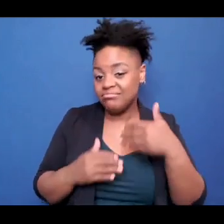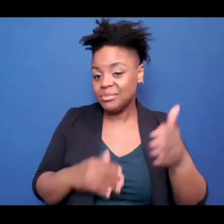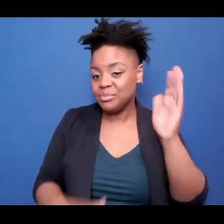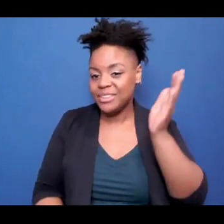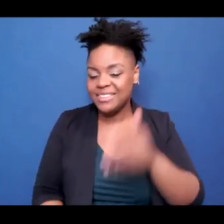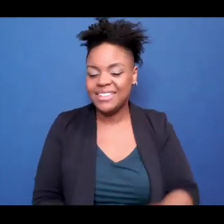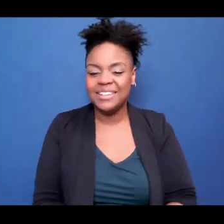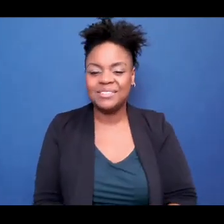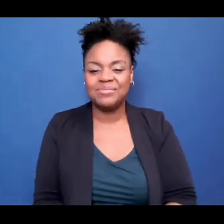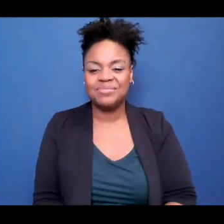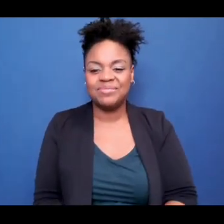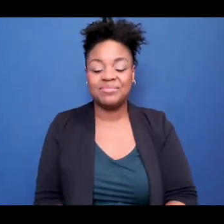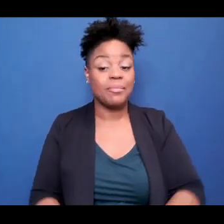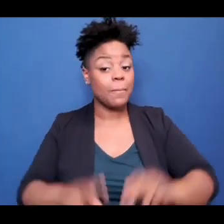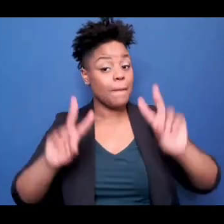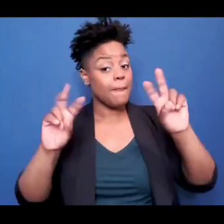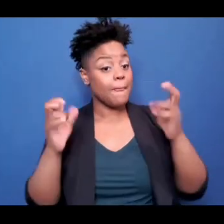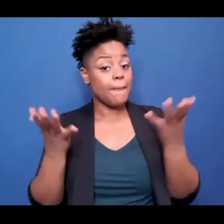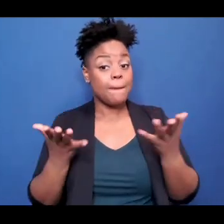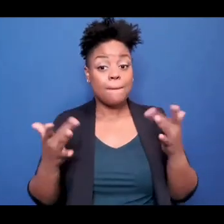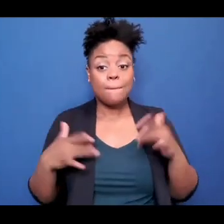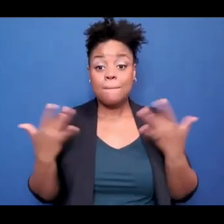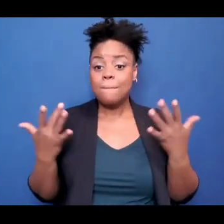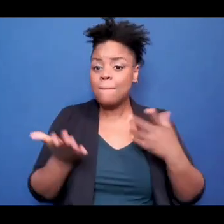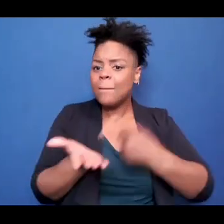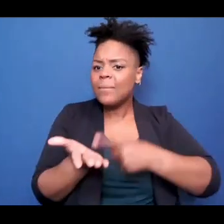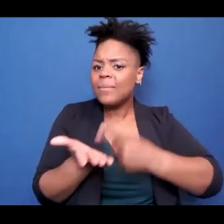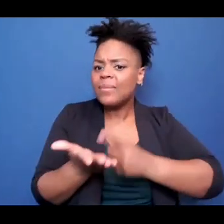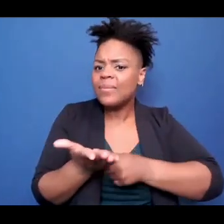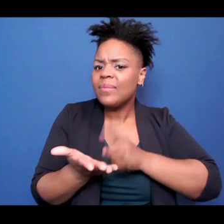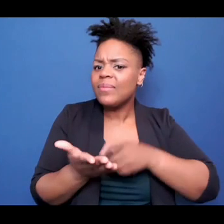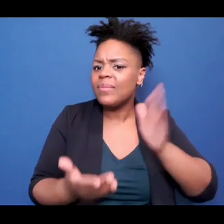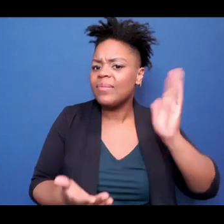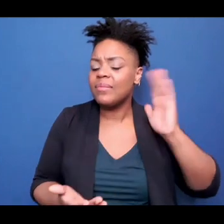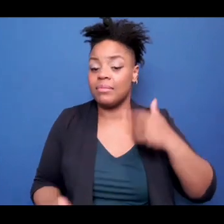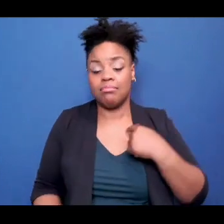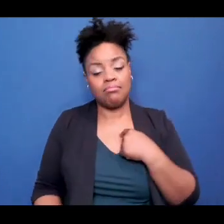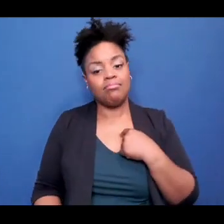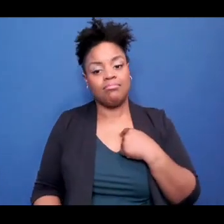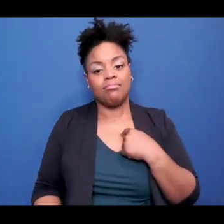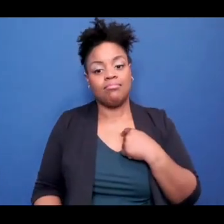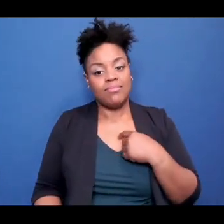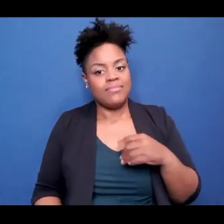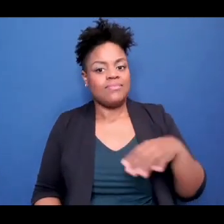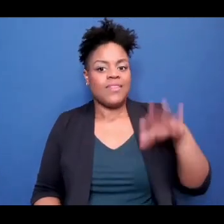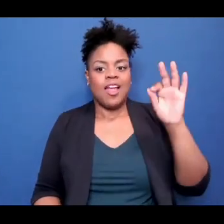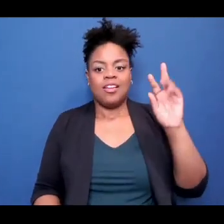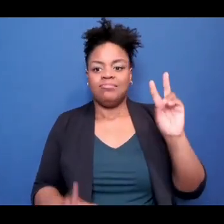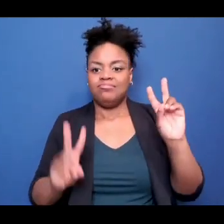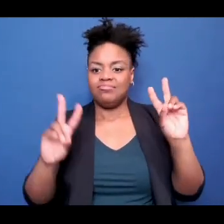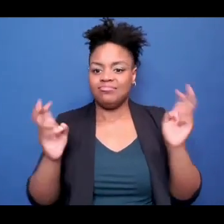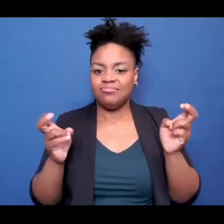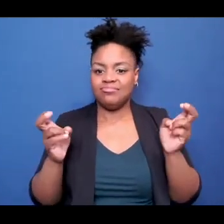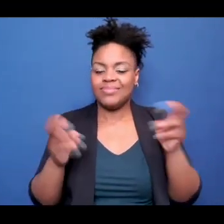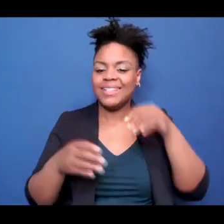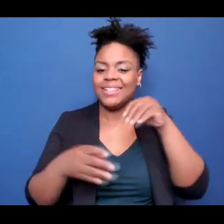DESCRIBING THAT LATER IN THE TALK, AND THE TITLE FOR TODAY'S TALK COMES FROM MY VTION COME ACROSS THIS TEXT -- MY HAVING